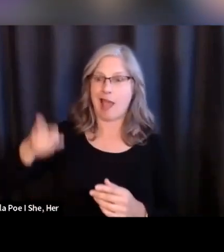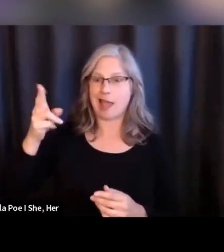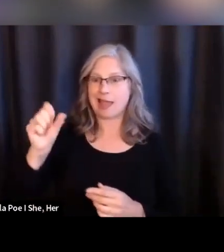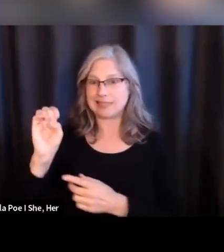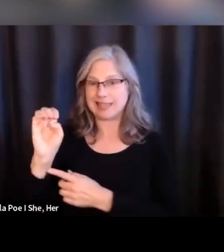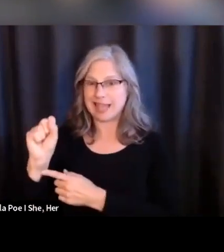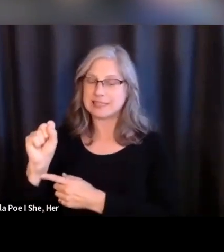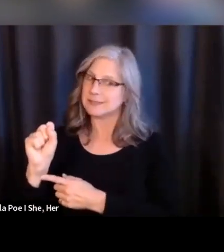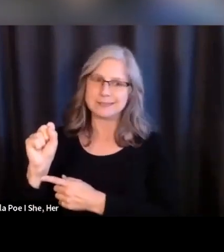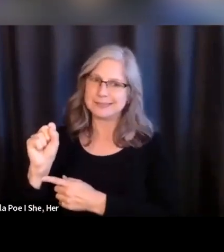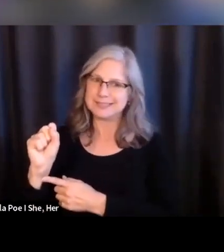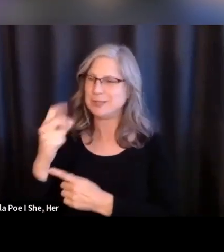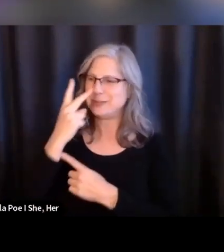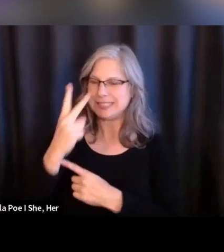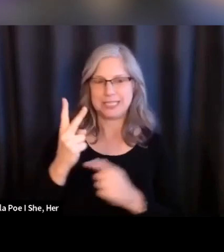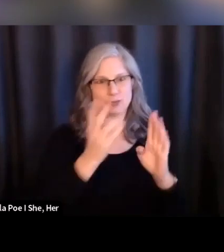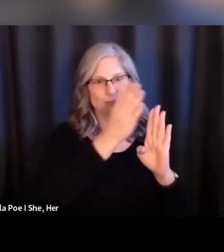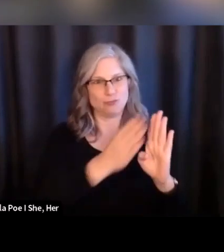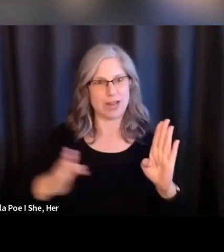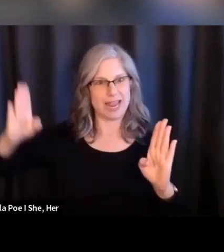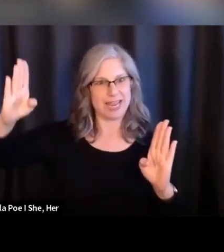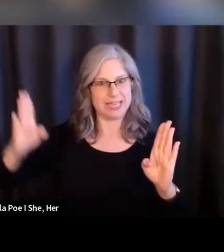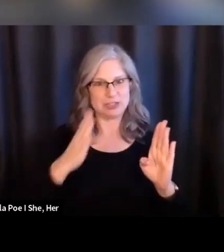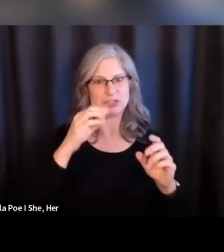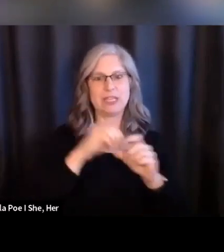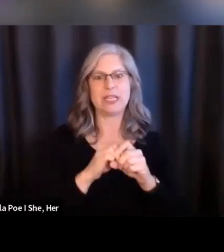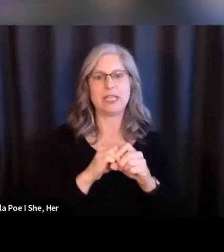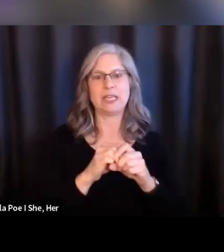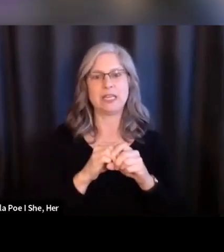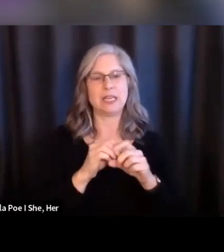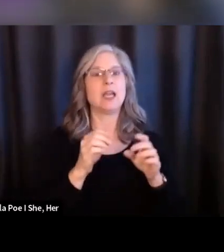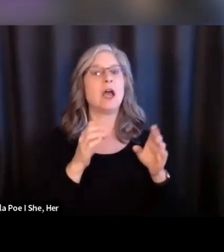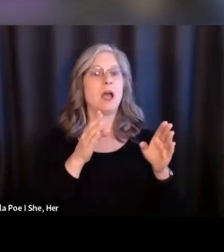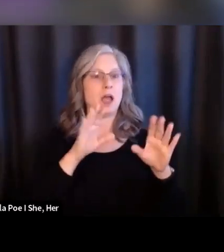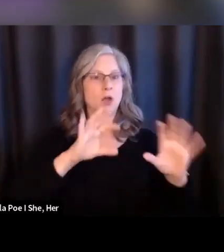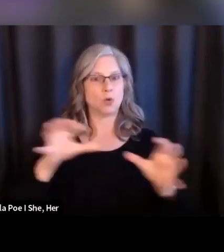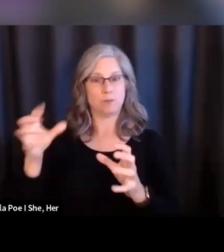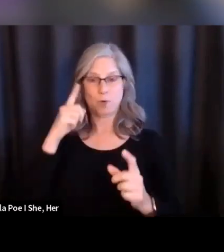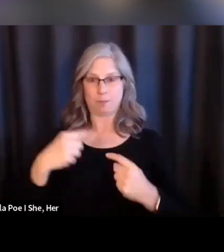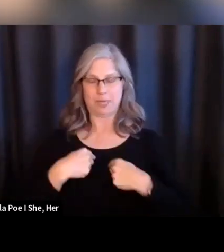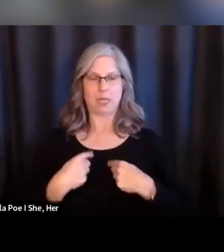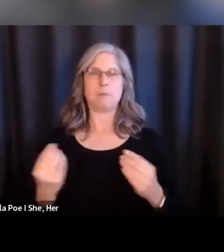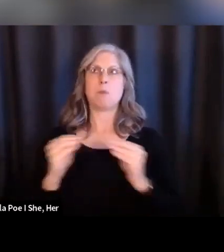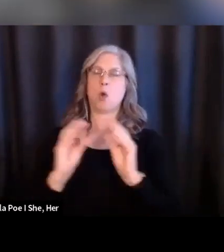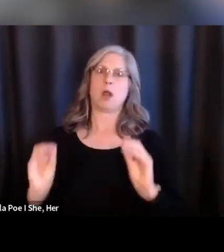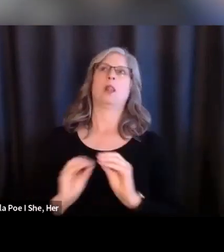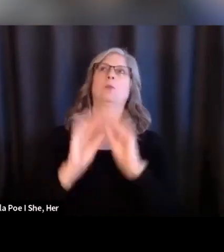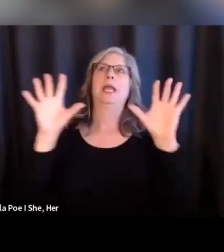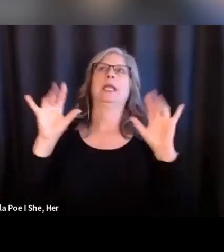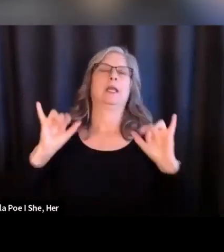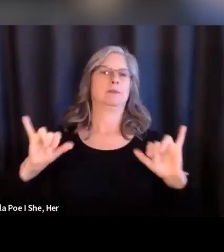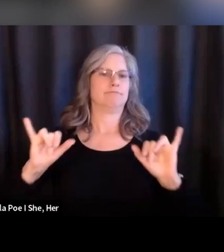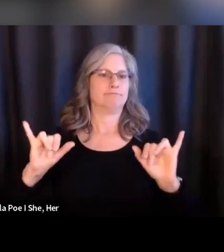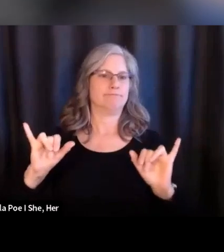But the fact that you see this range in such a group is, for me, all the more illuminating to that very point of there isn't this sort of..